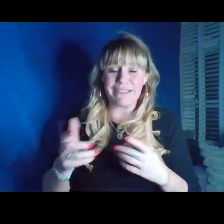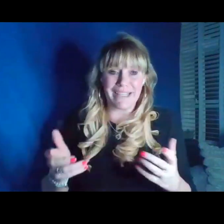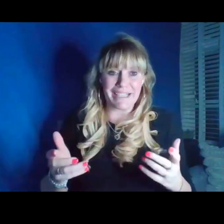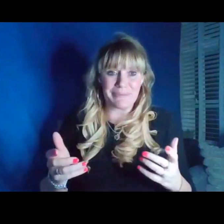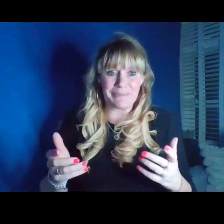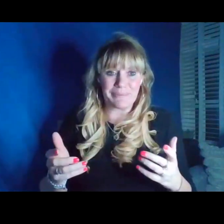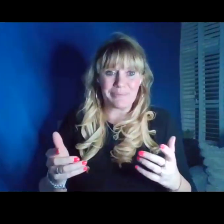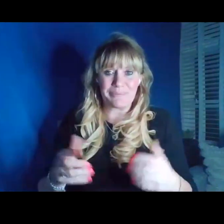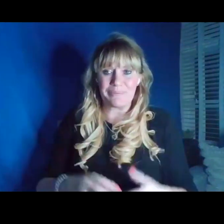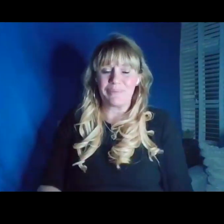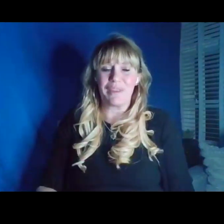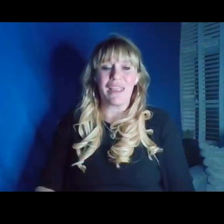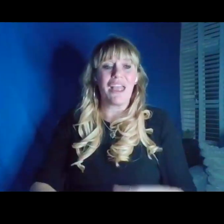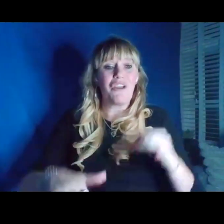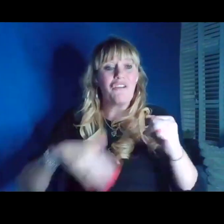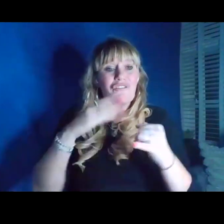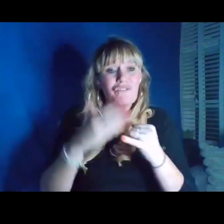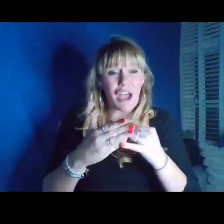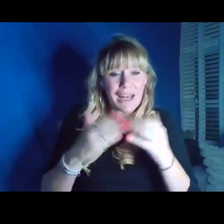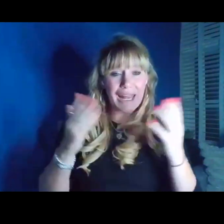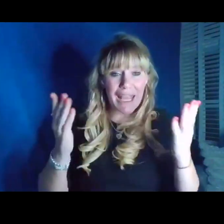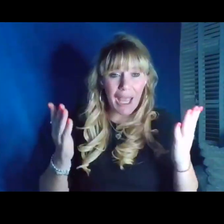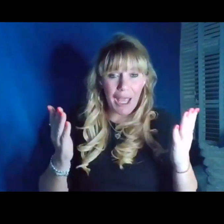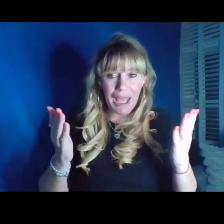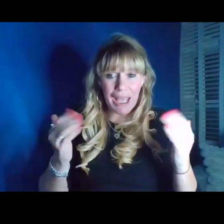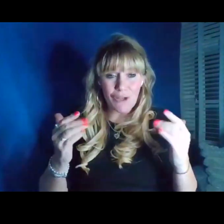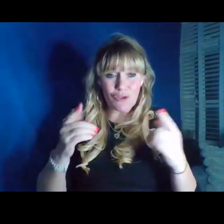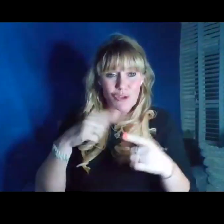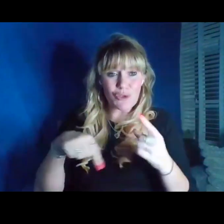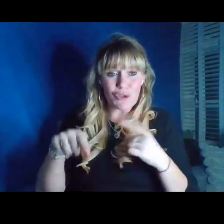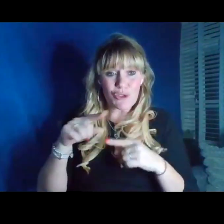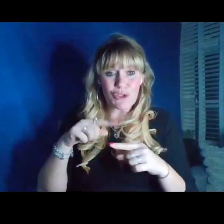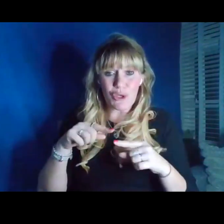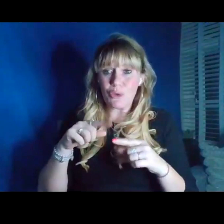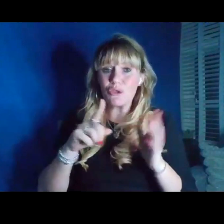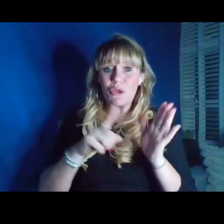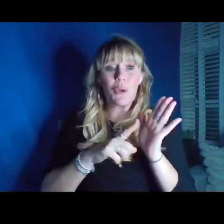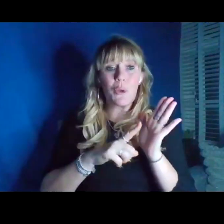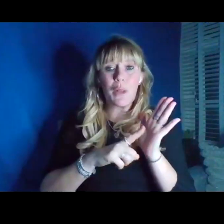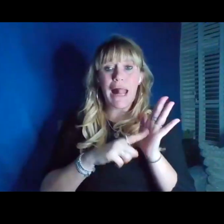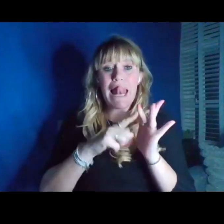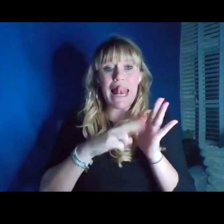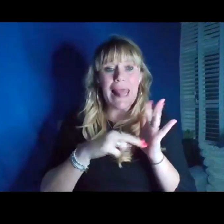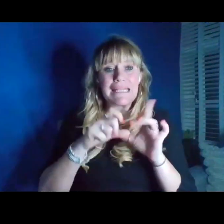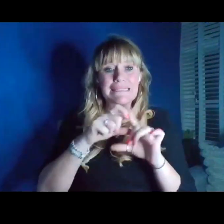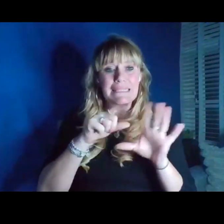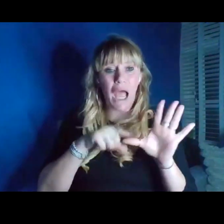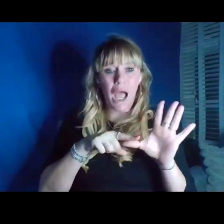Finally I am going to introduce you to Linda,